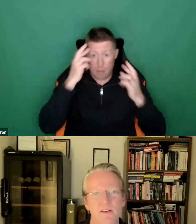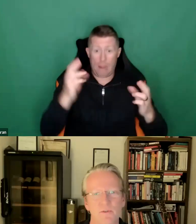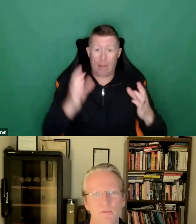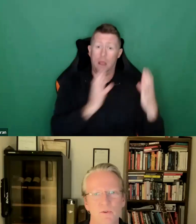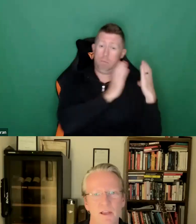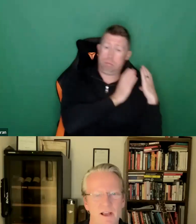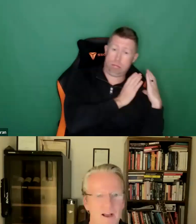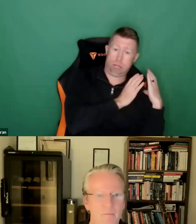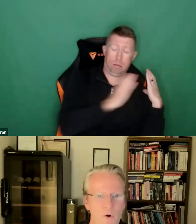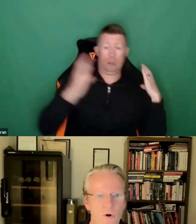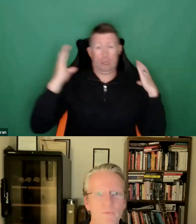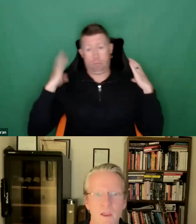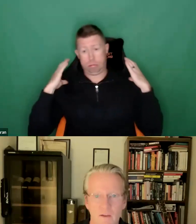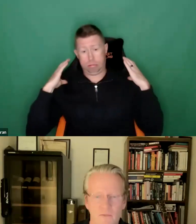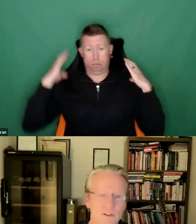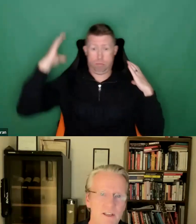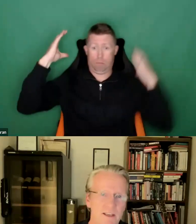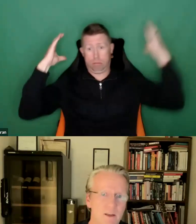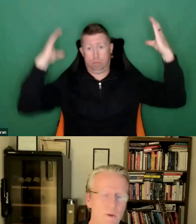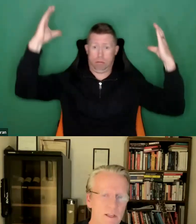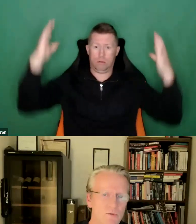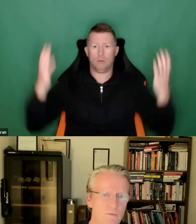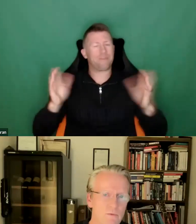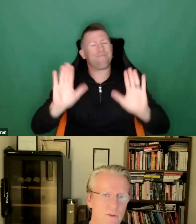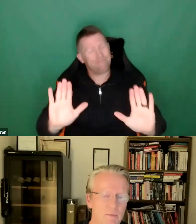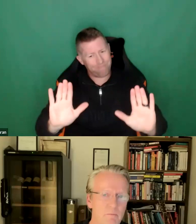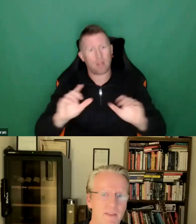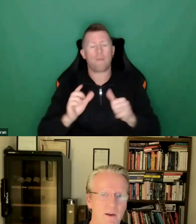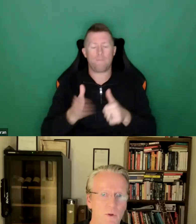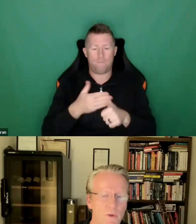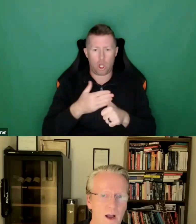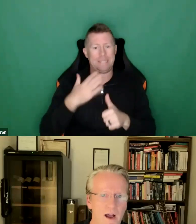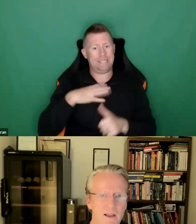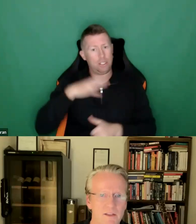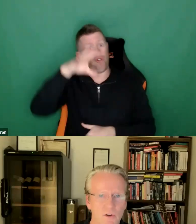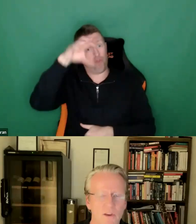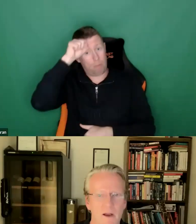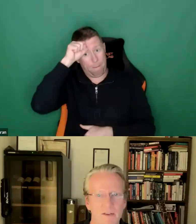people who are saying, "Wait a minute . The schools are already doing too many things.